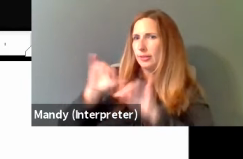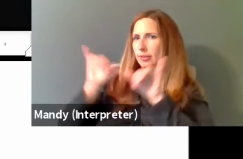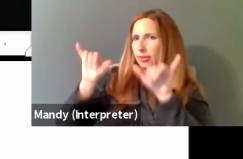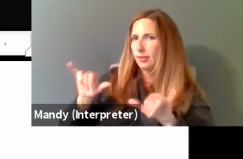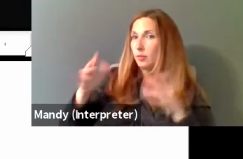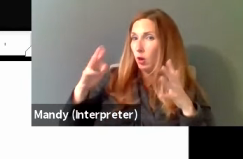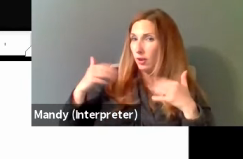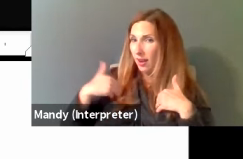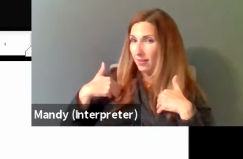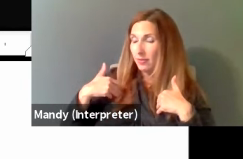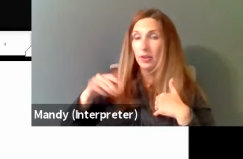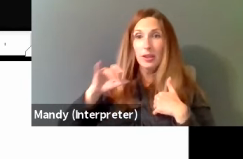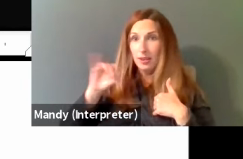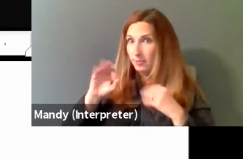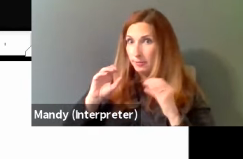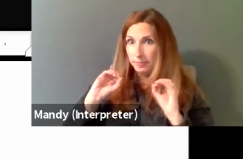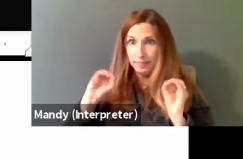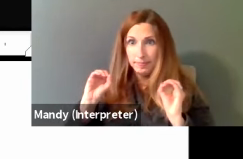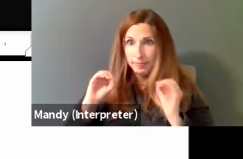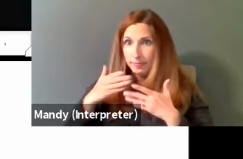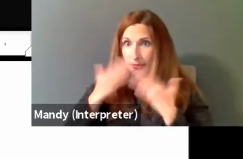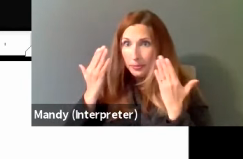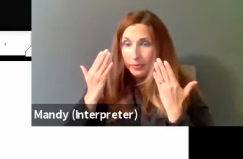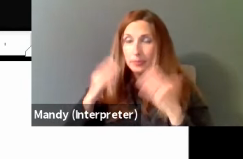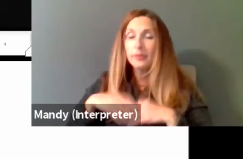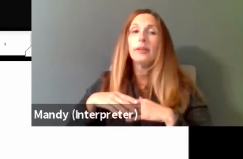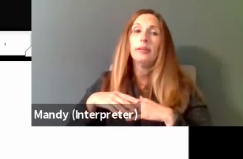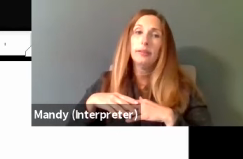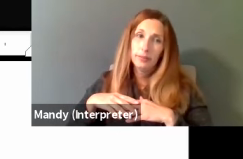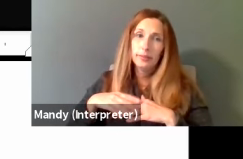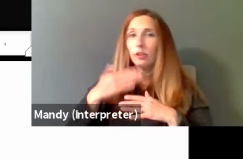If you don't have one, it's a great time to build one.